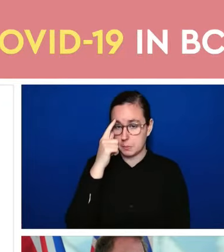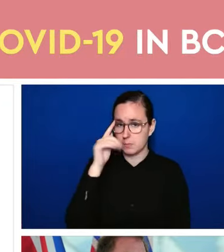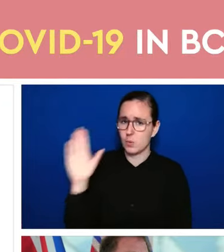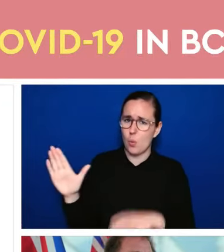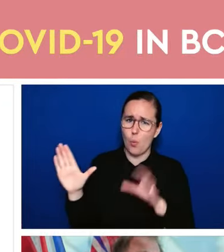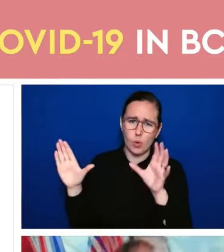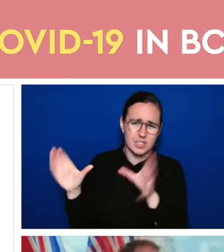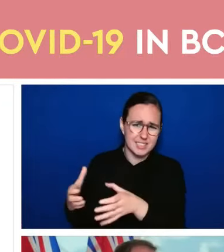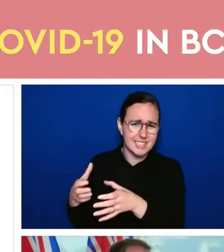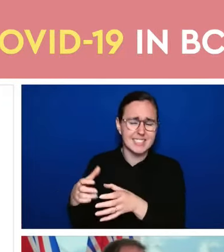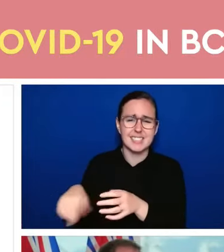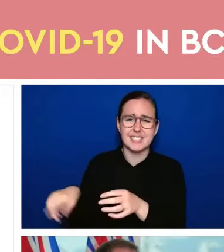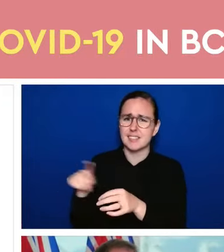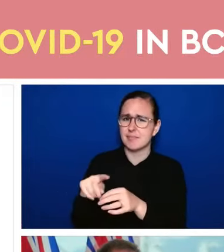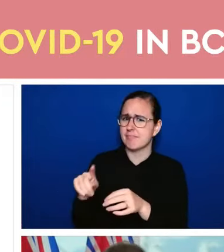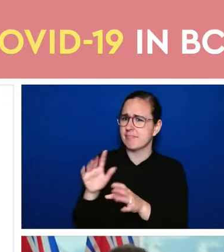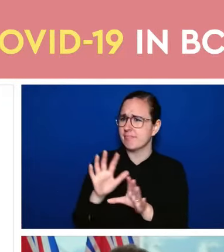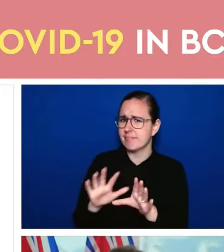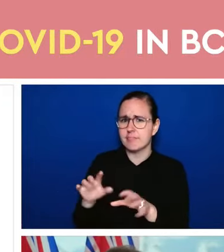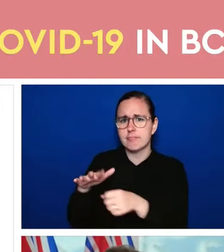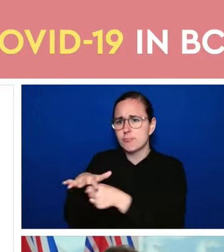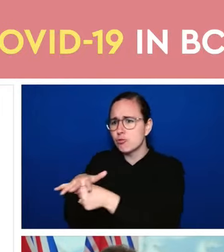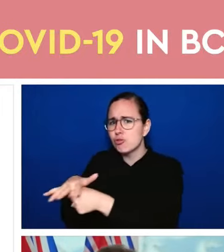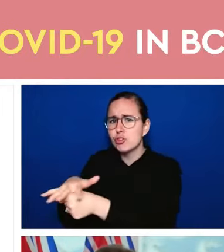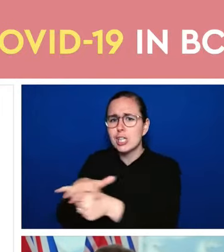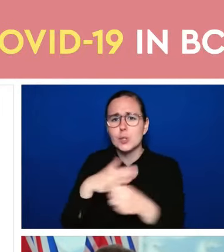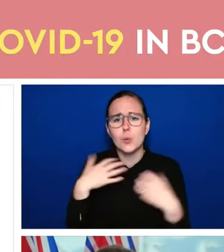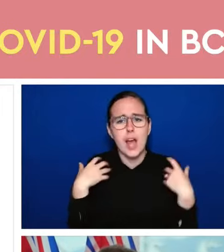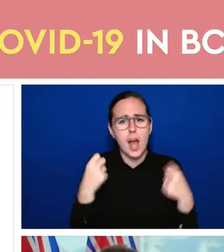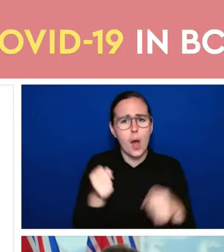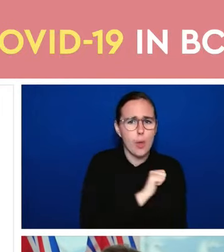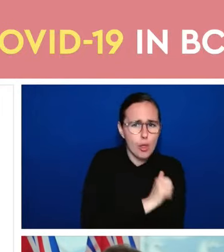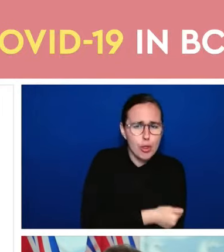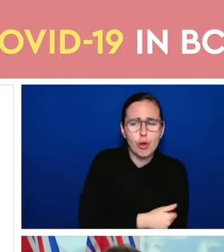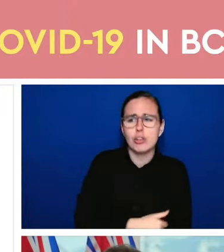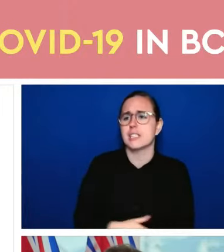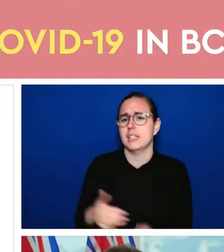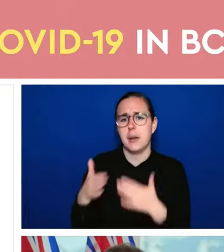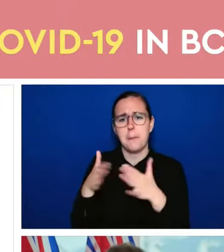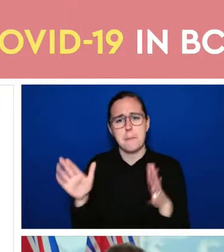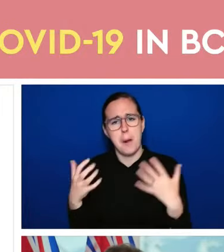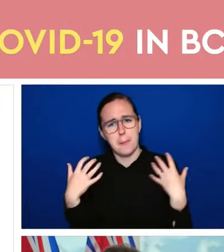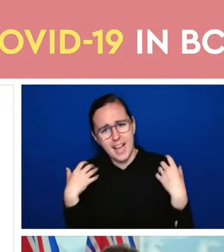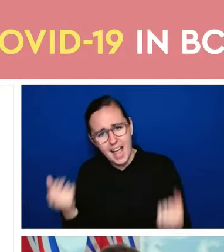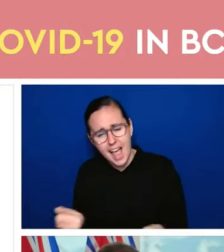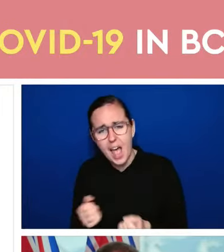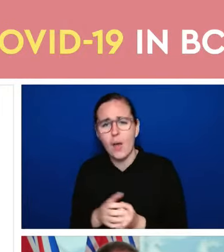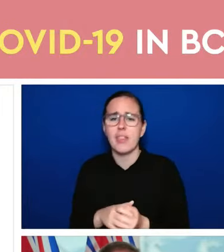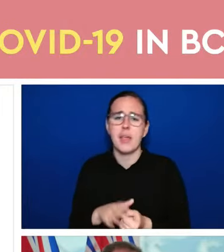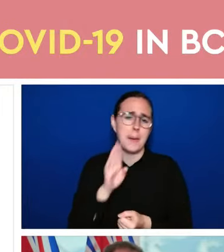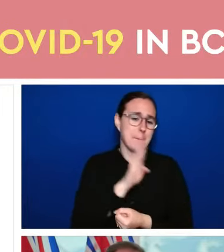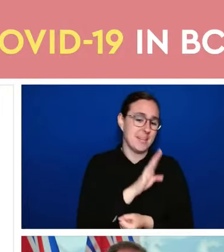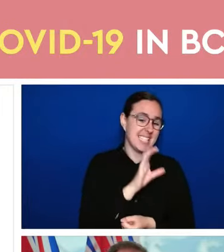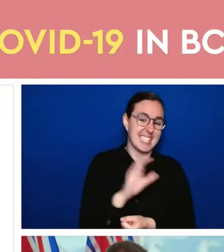regional health authorities in public health. And the team to the BC CDC- who assisted us-